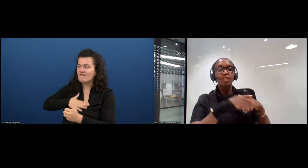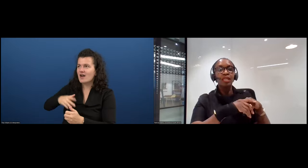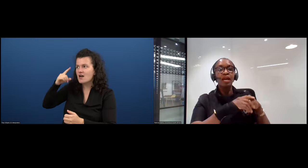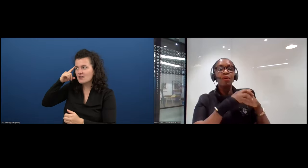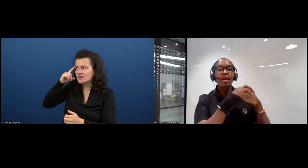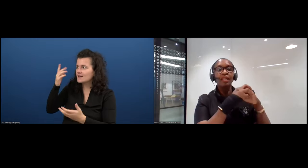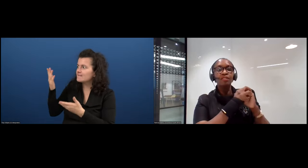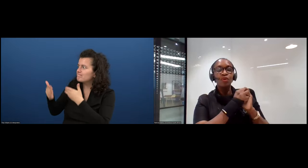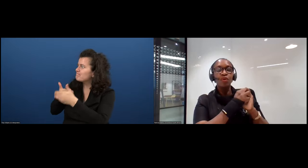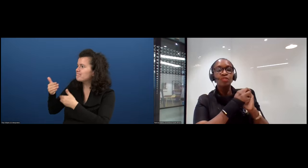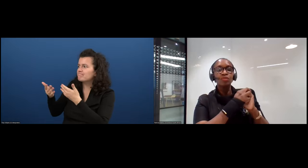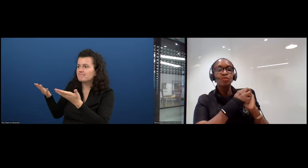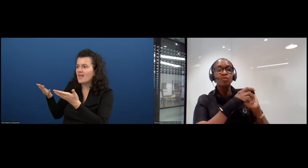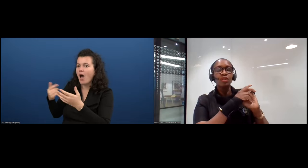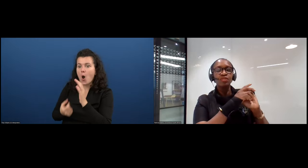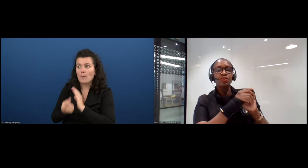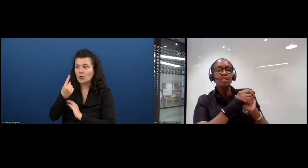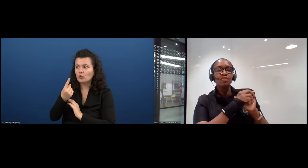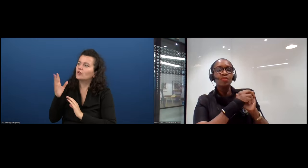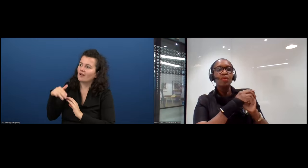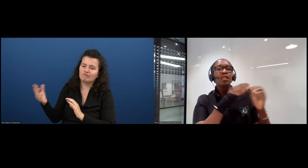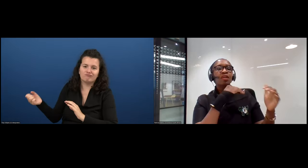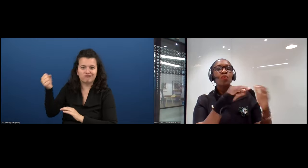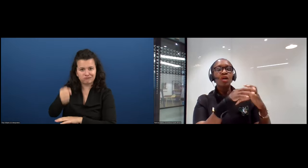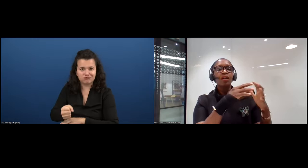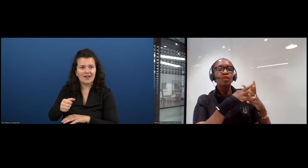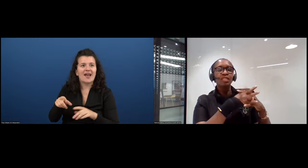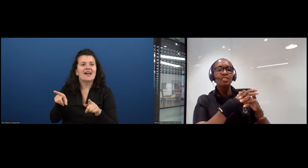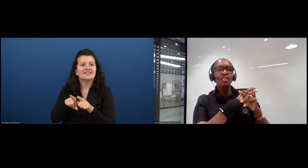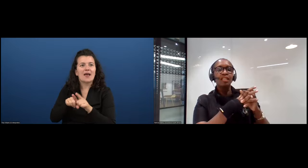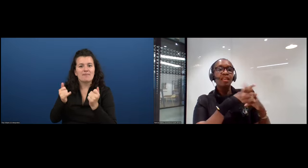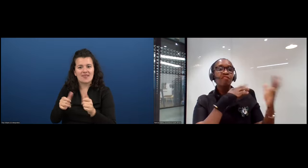with our current co hosts to ensure that you know they work alone this team, they have